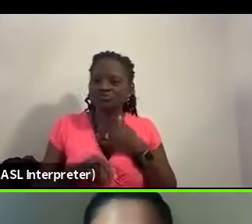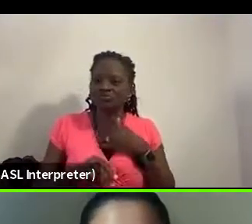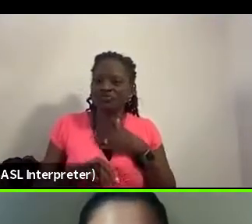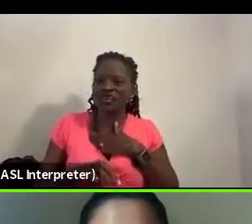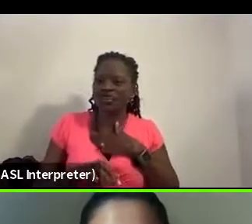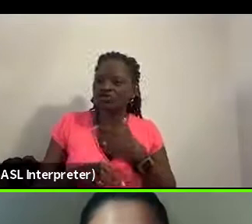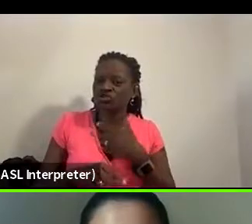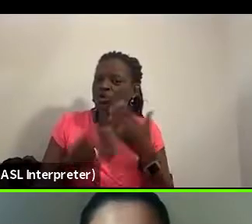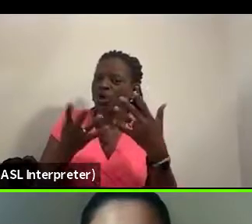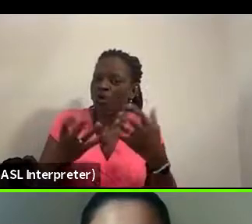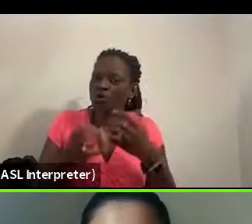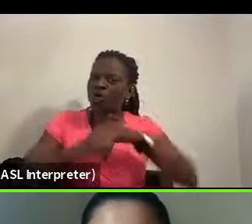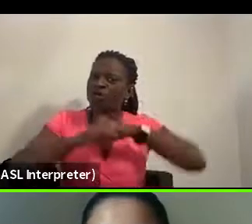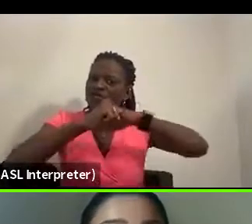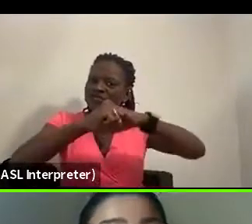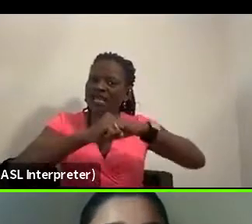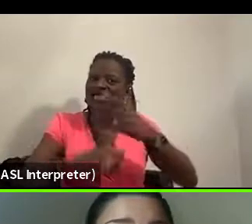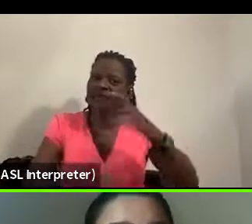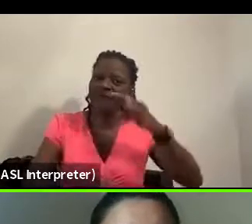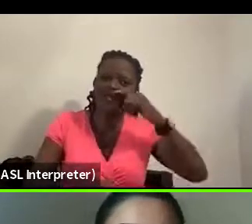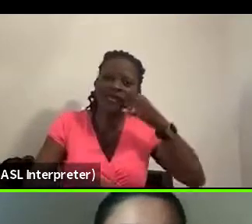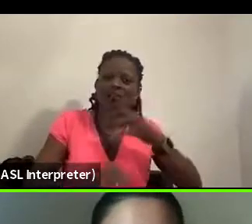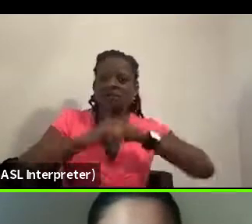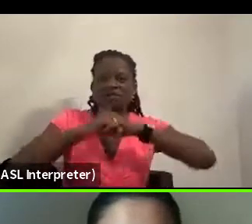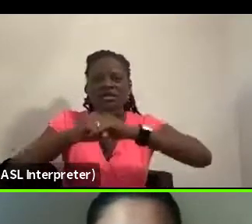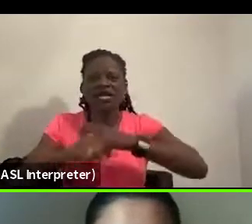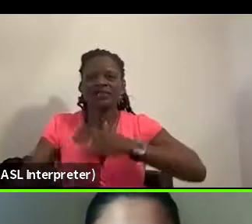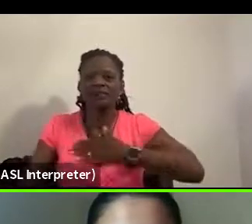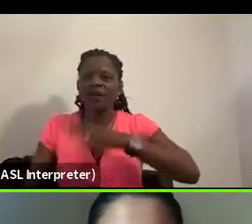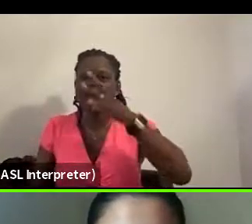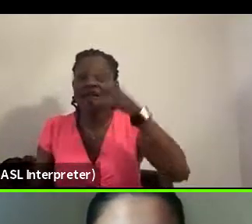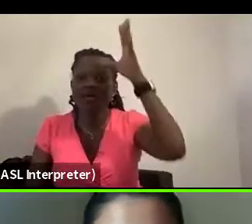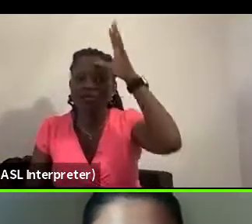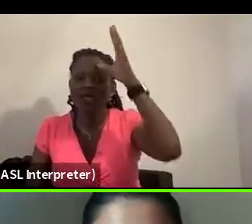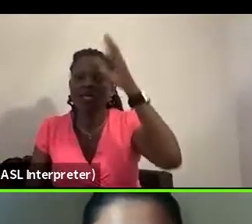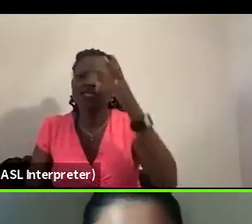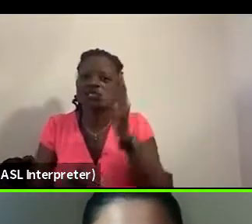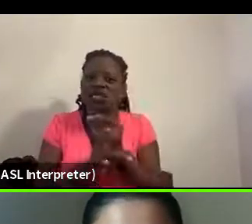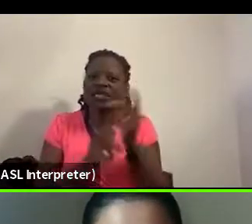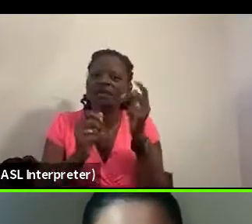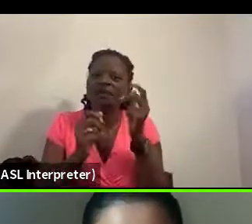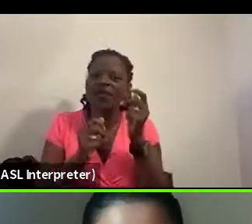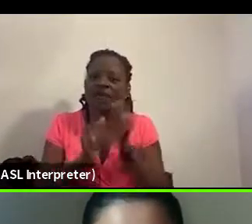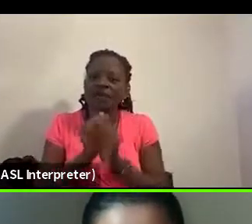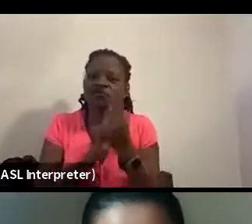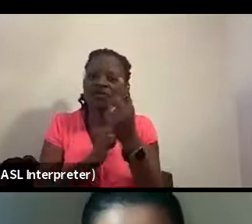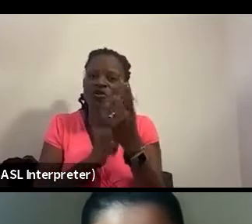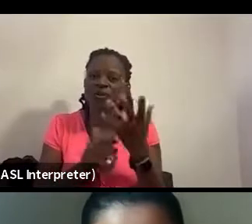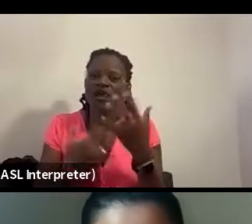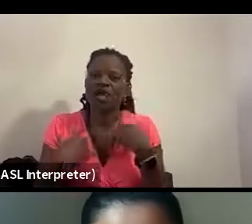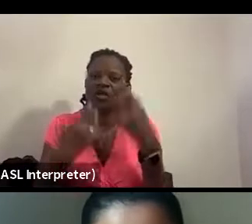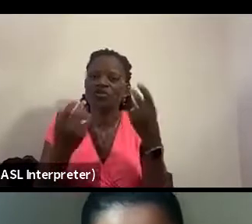healthy, keep my parents healthy, keep all those around me healthy and safe. I appreciate that very much.